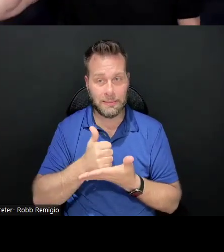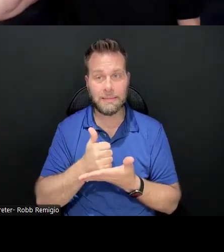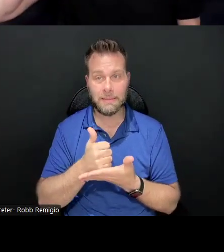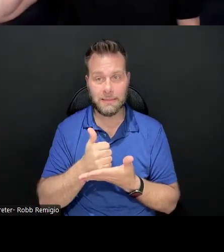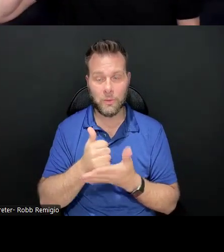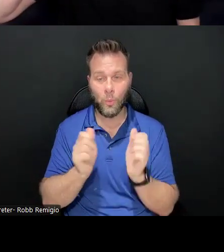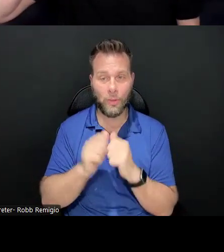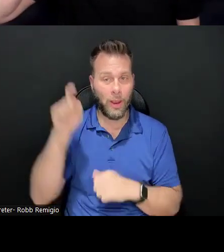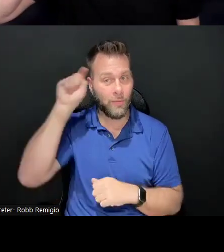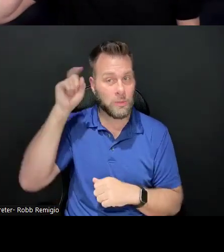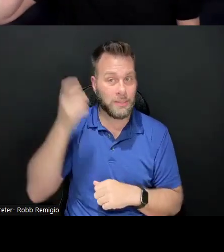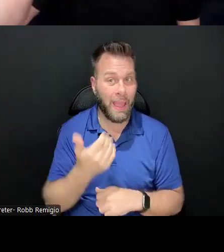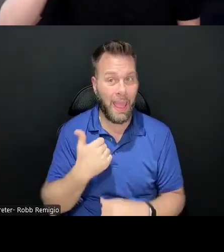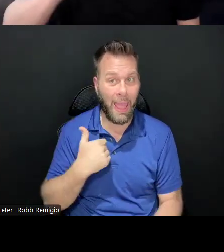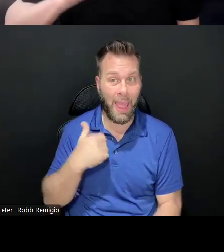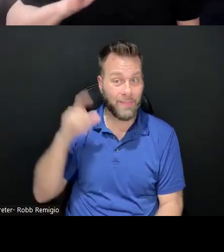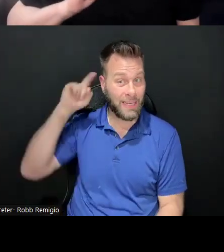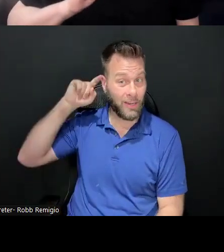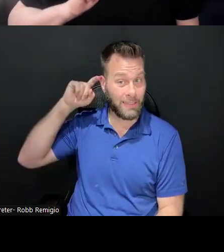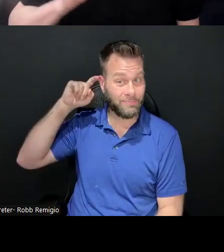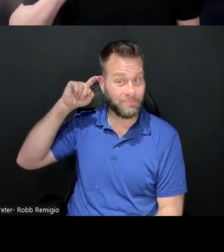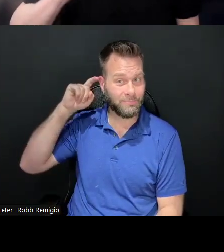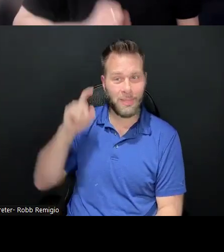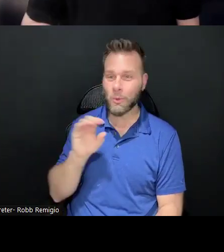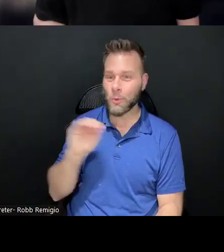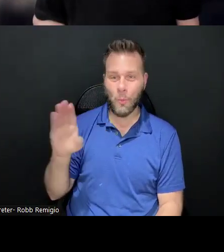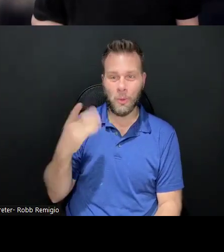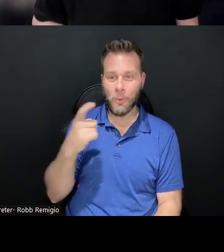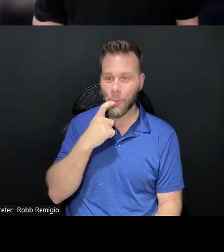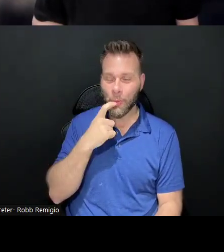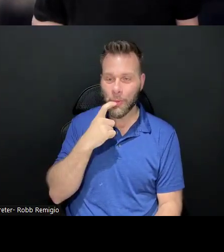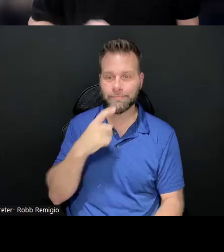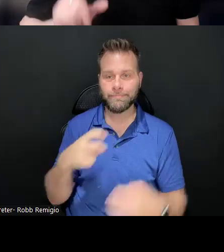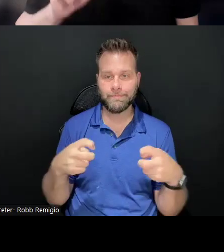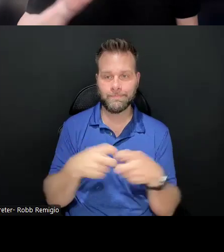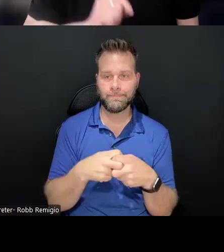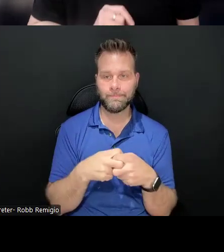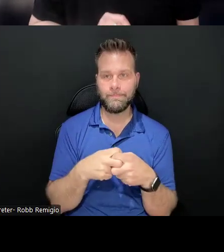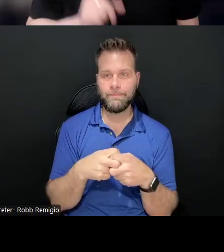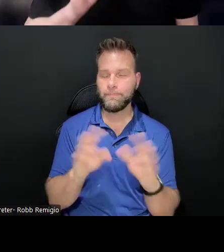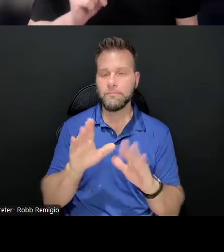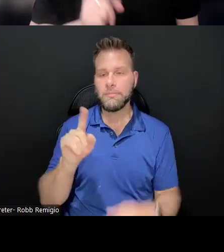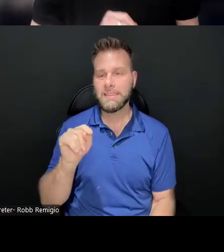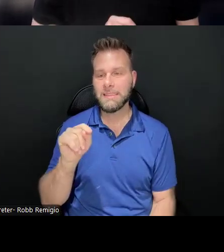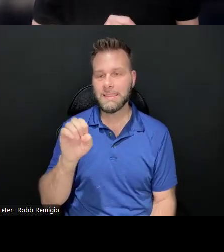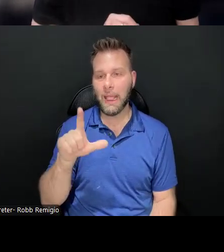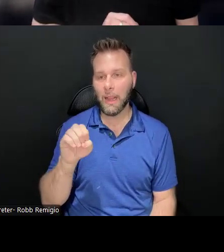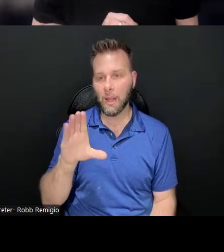assistive listening devices, with the use of headphones, and have a behind-the-ear hearing aid without Bluetooth, then we have a problem -- I'm sorry,